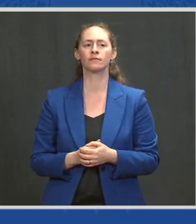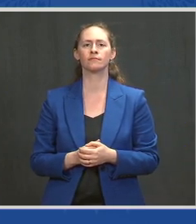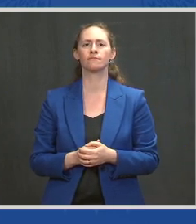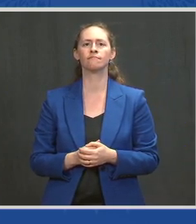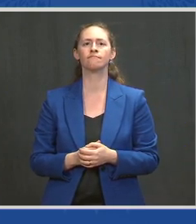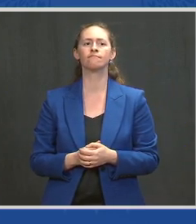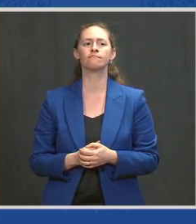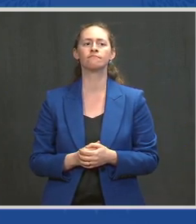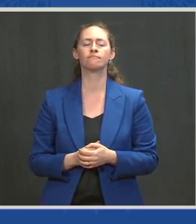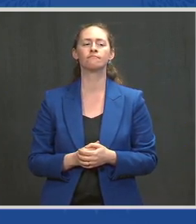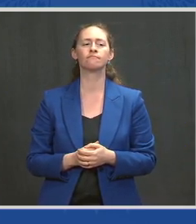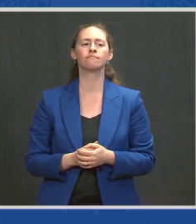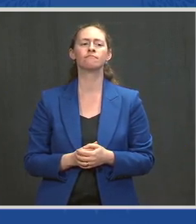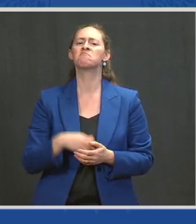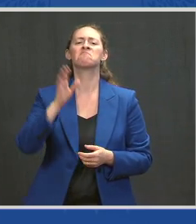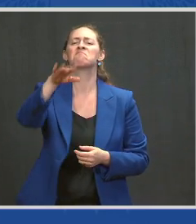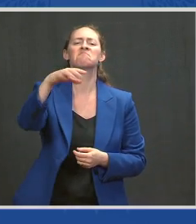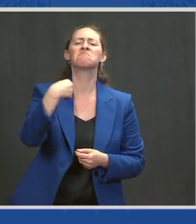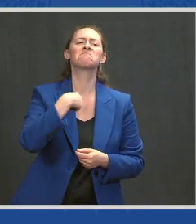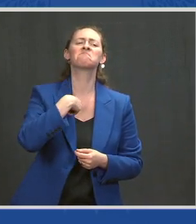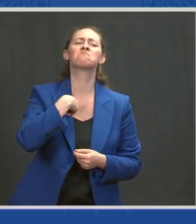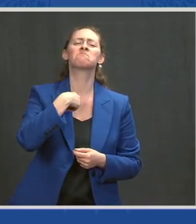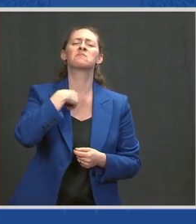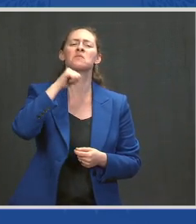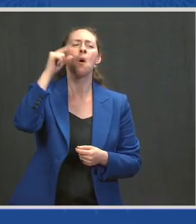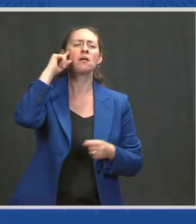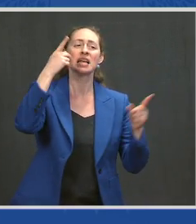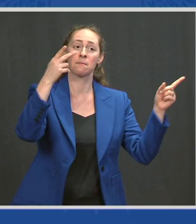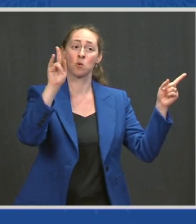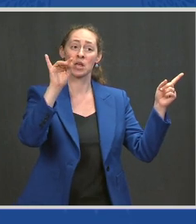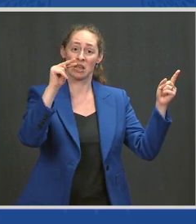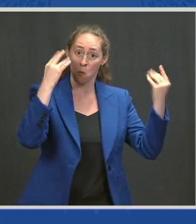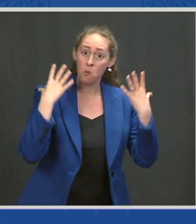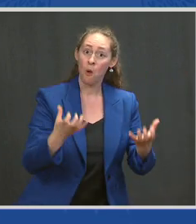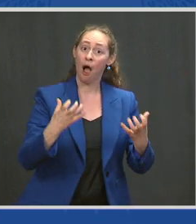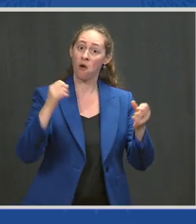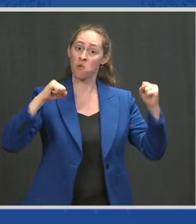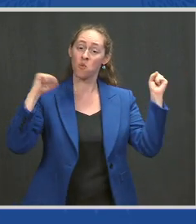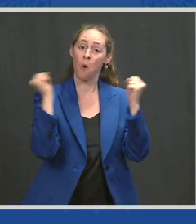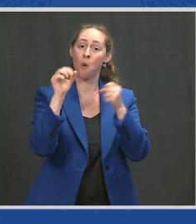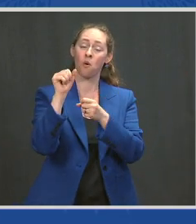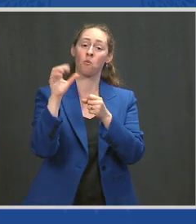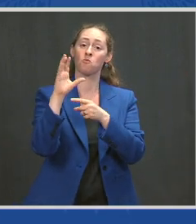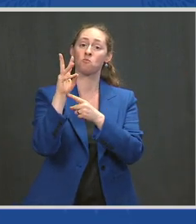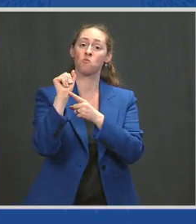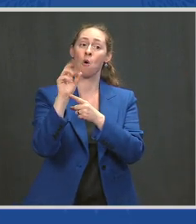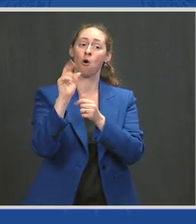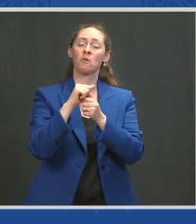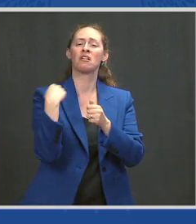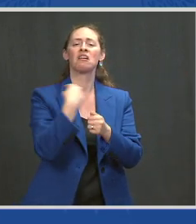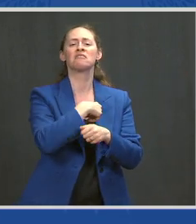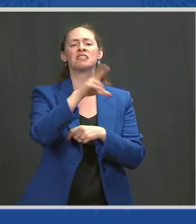for a Cold War with the United States. I don't think it's about a -- as I said to him, I said,